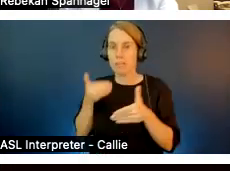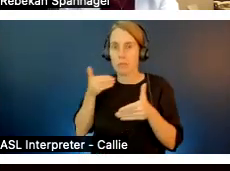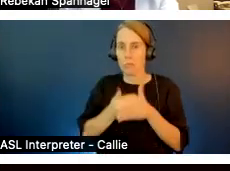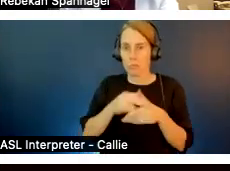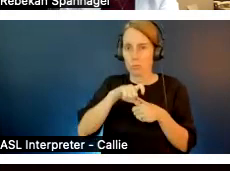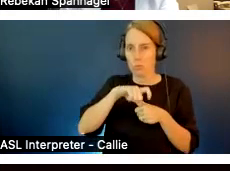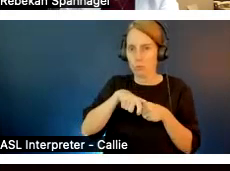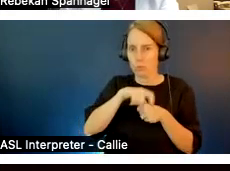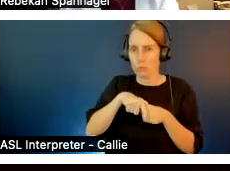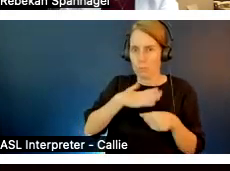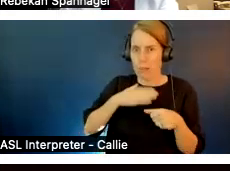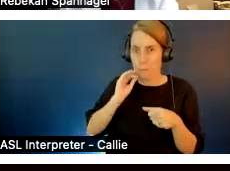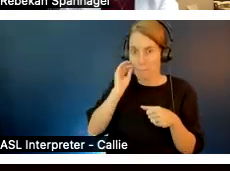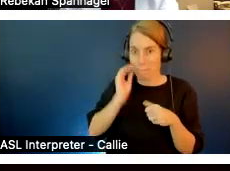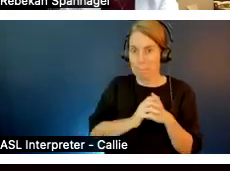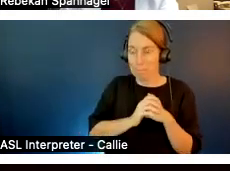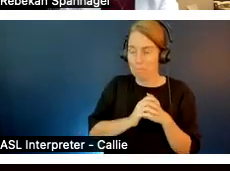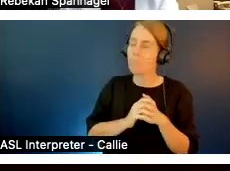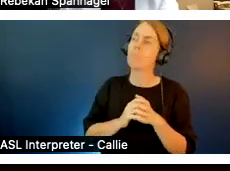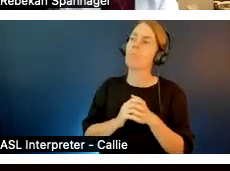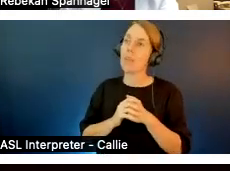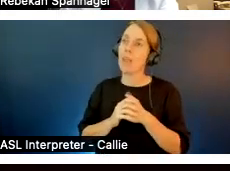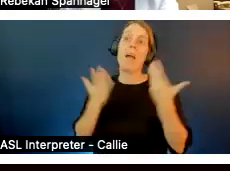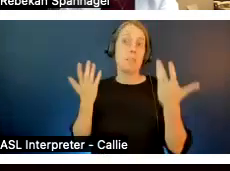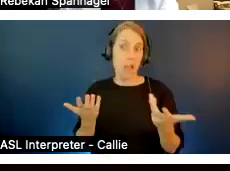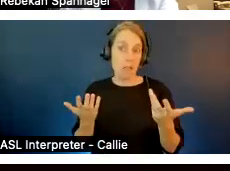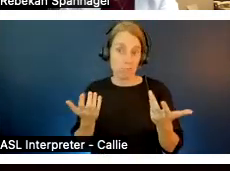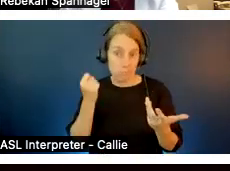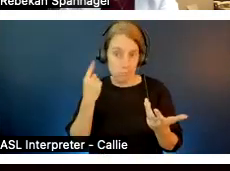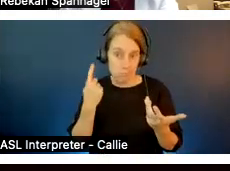sometimes that is justified because you or the individual beneficiary